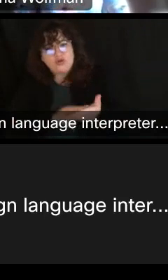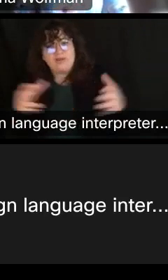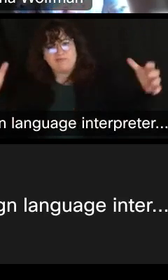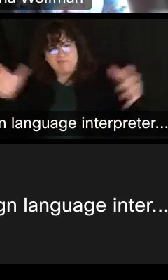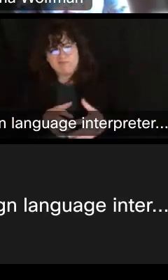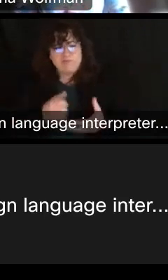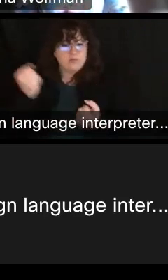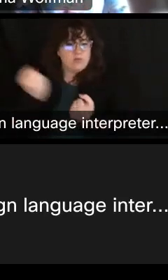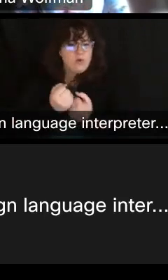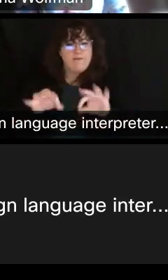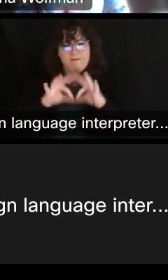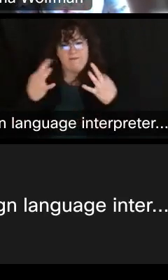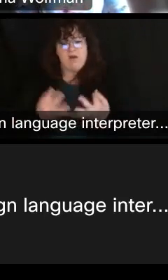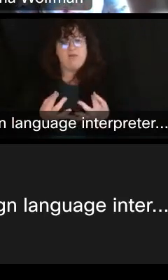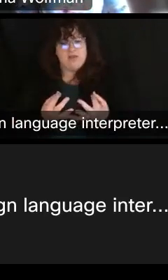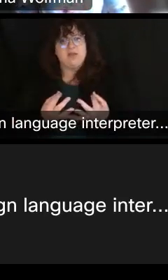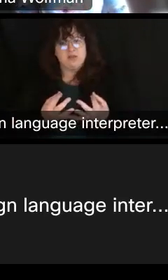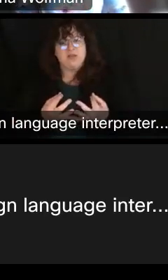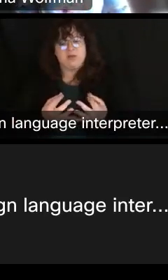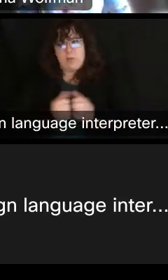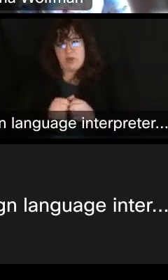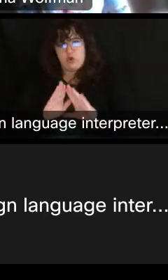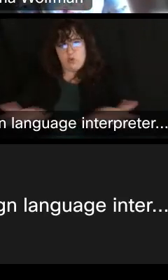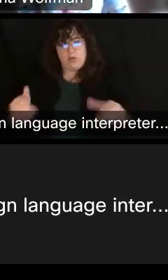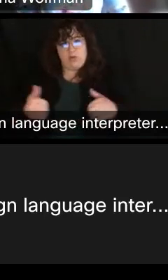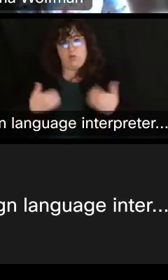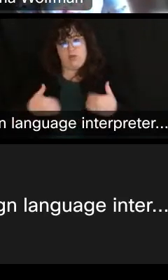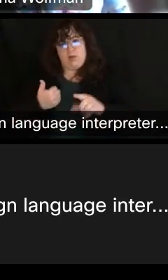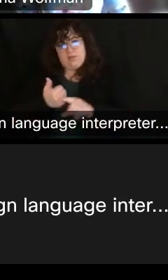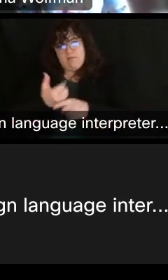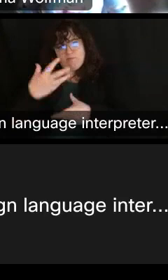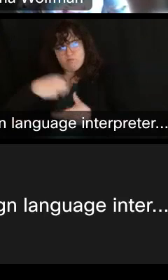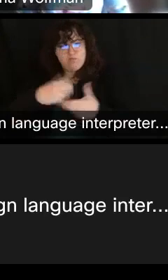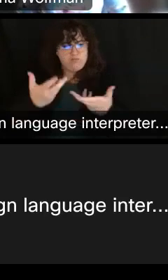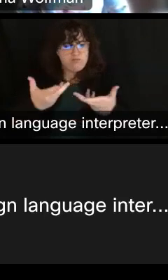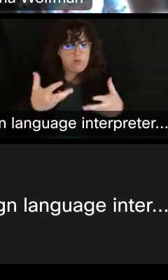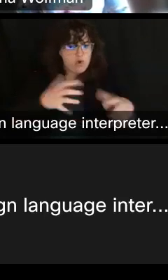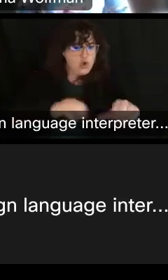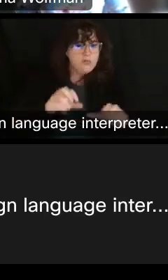for children and youth who have either been adopted or are in foster care or kinship care.